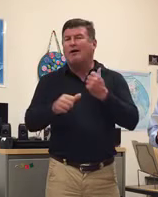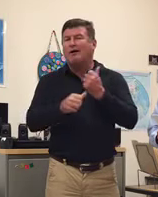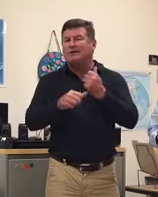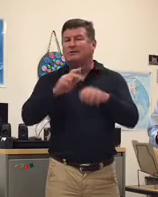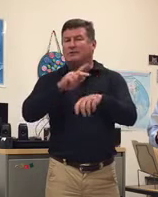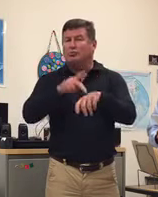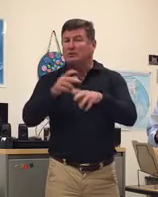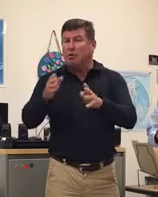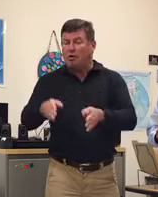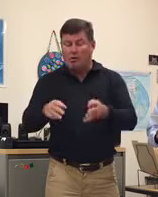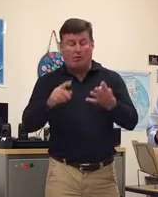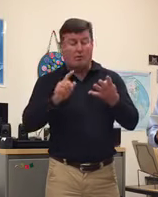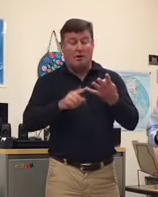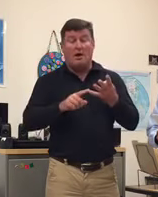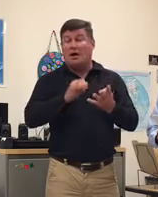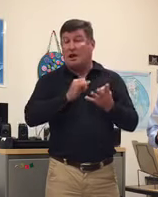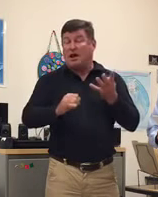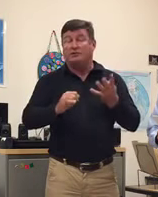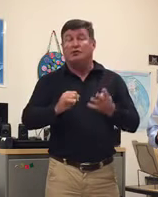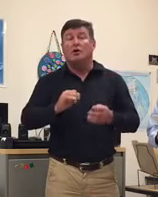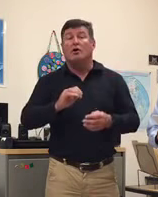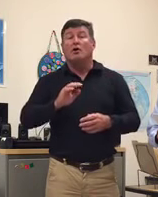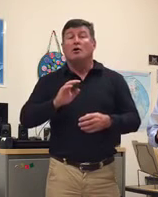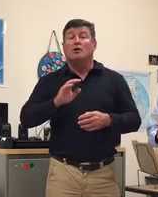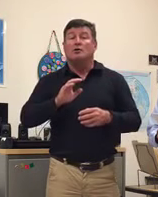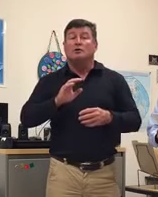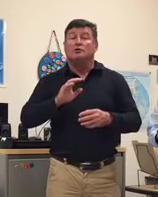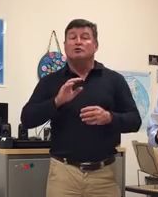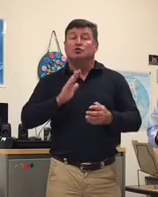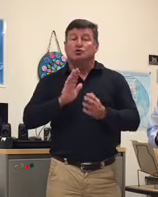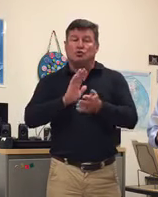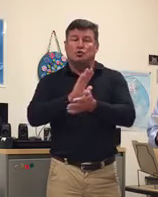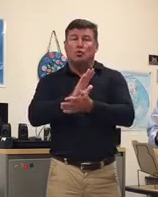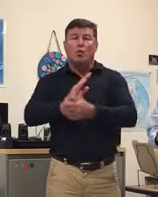principal or assistant principal, and finally by a school district board of